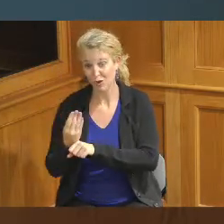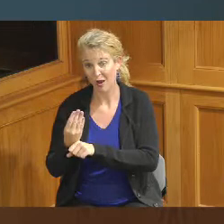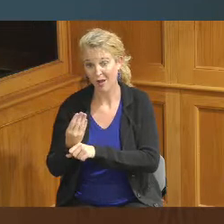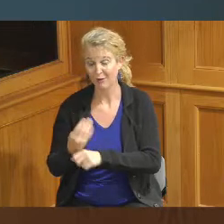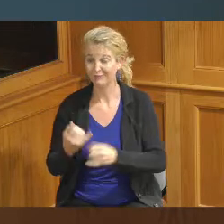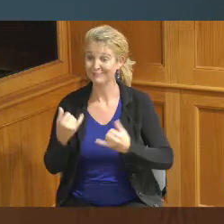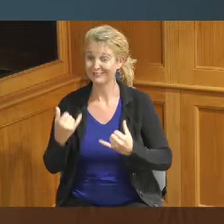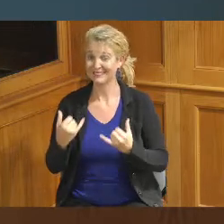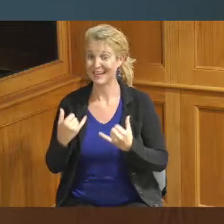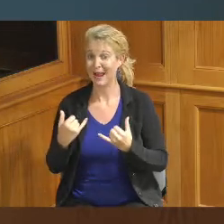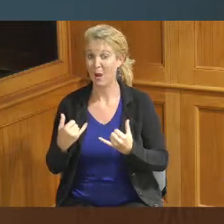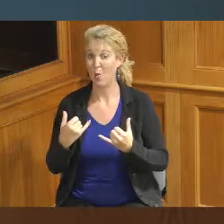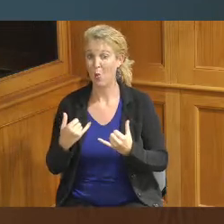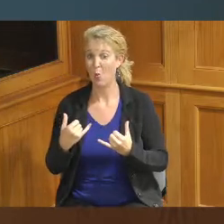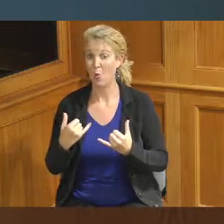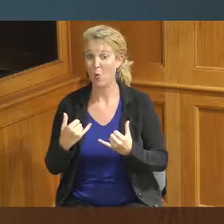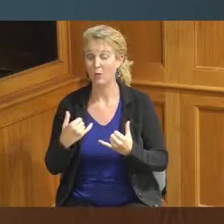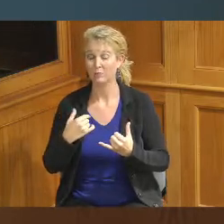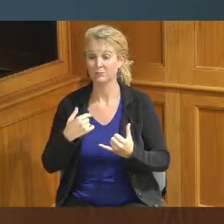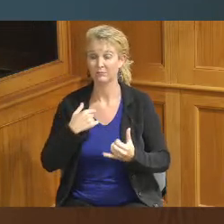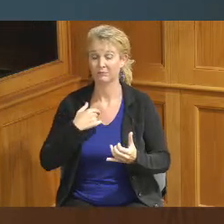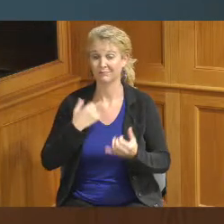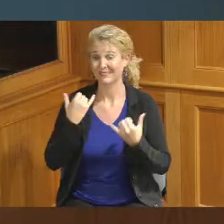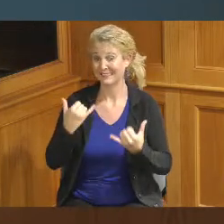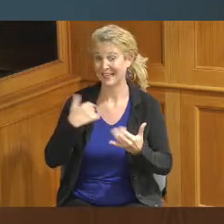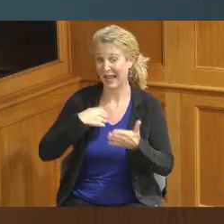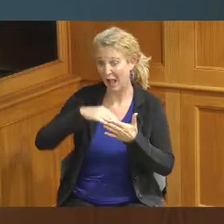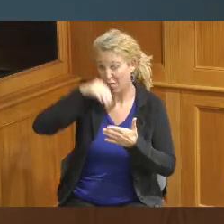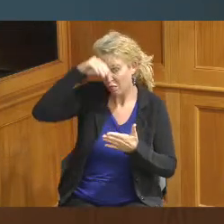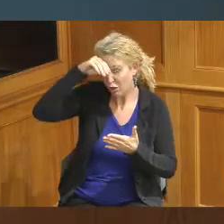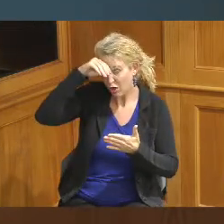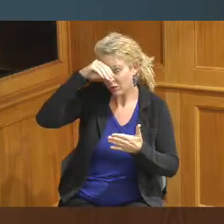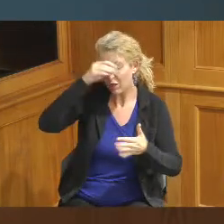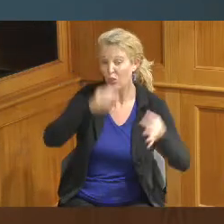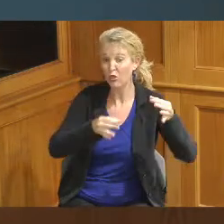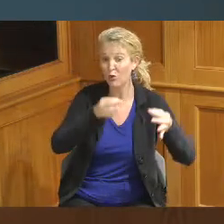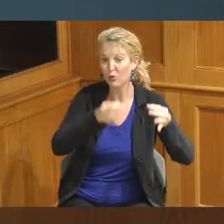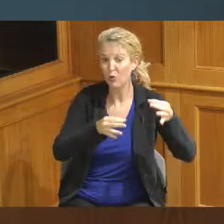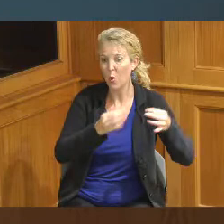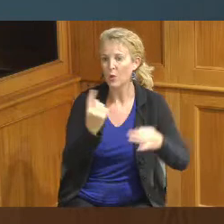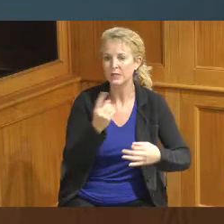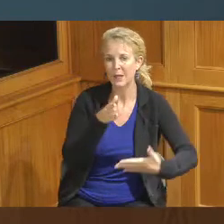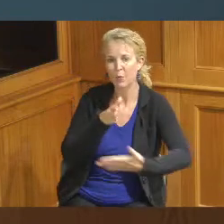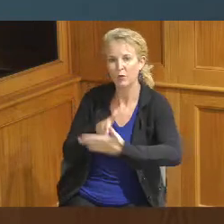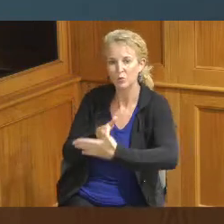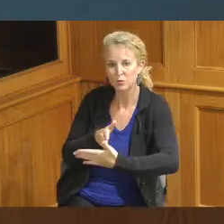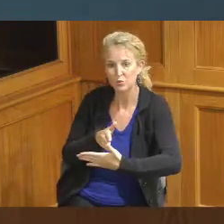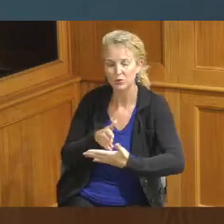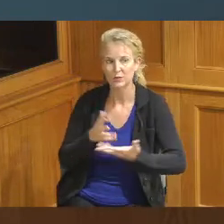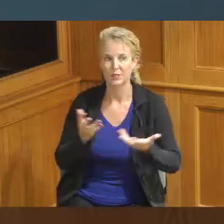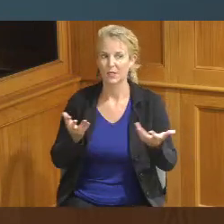being I was told today that is being challenged in court and I just want to say that I stand in